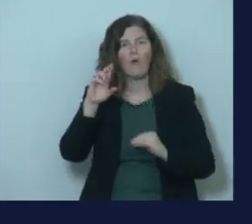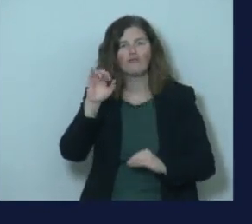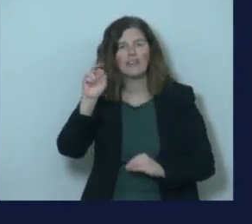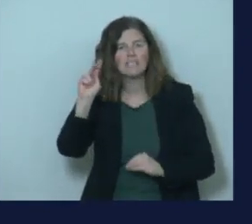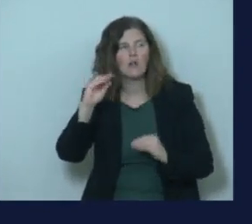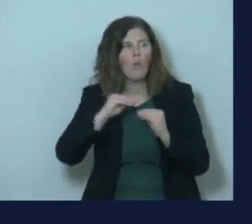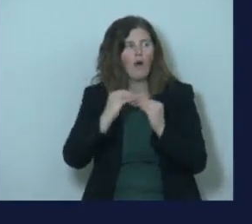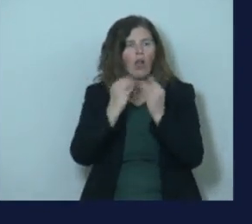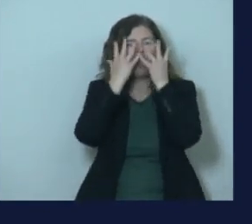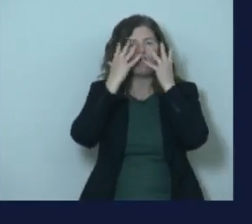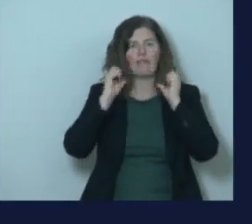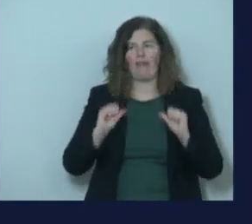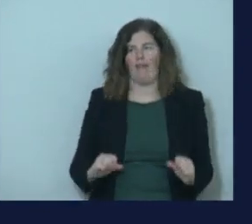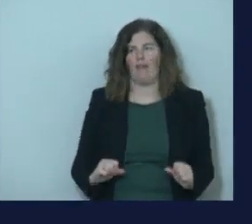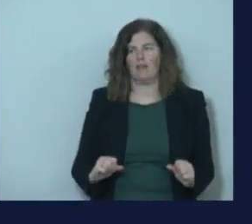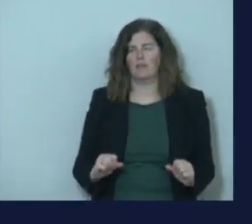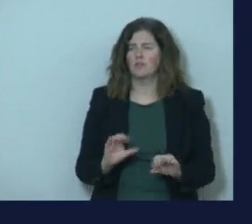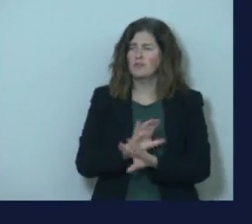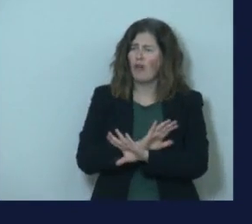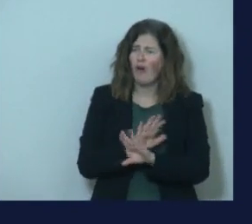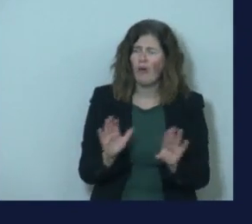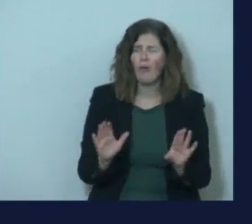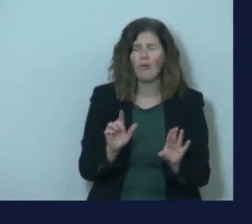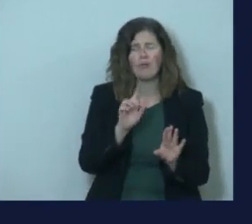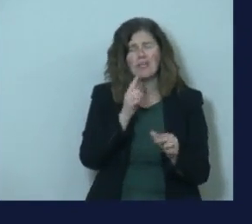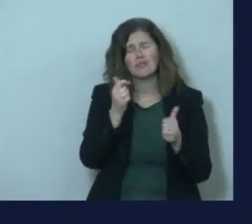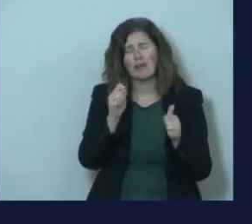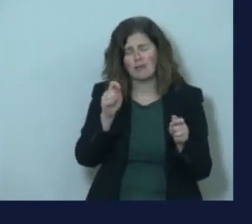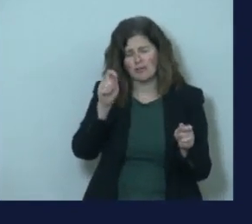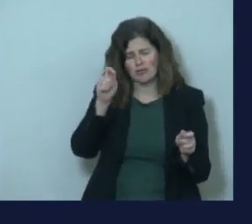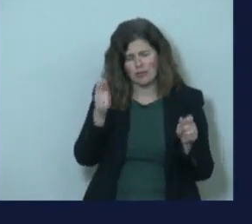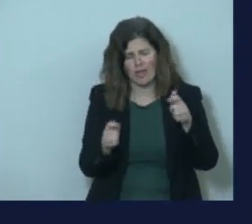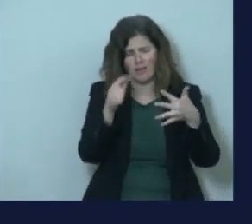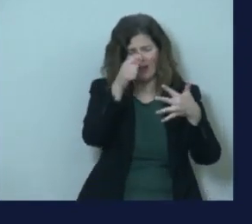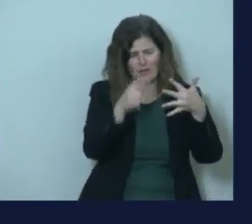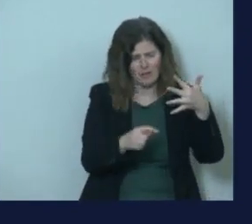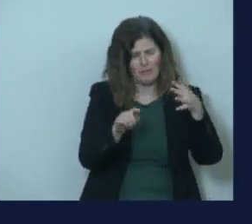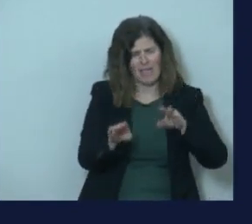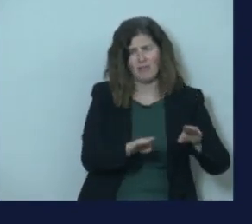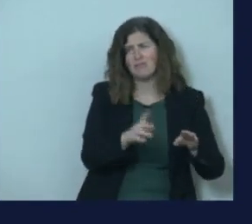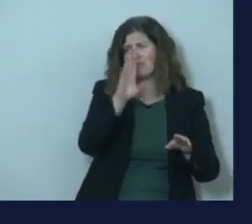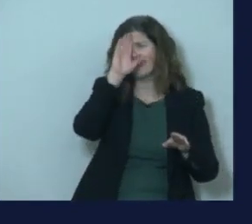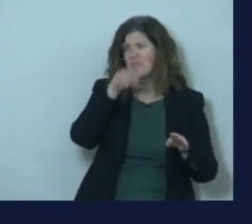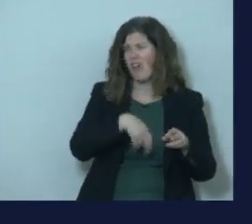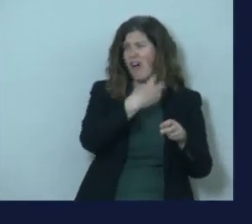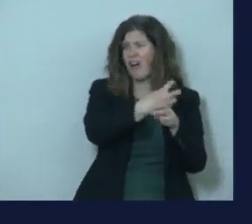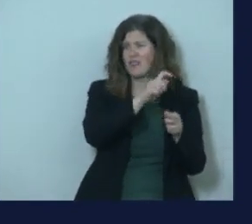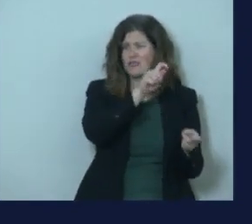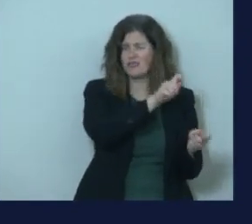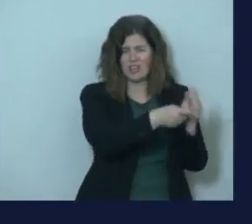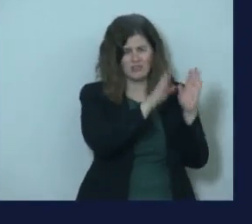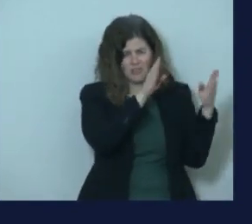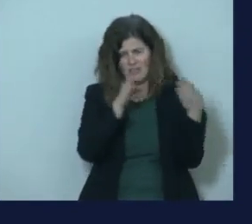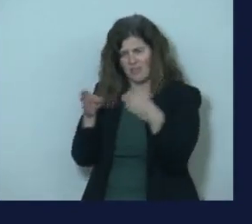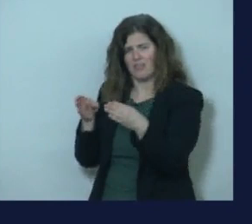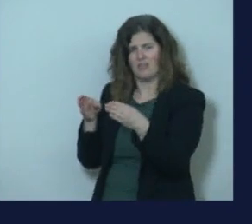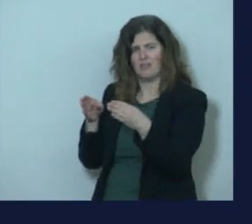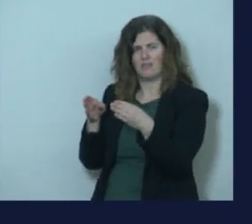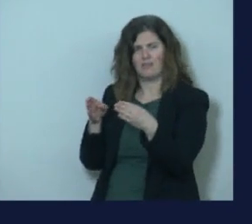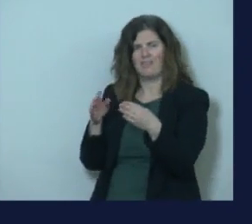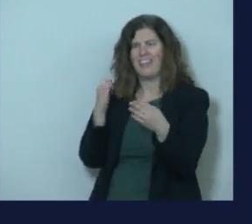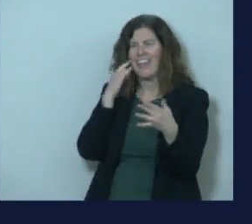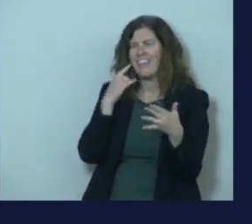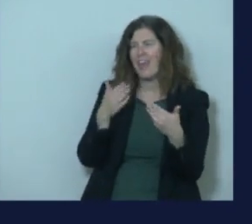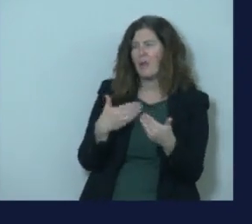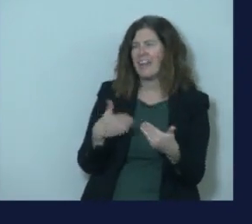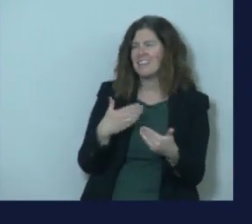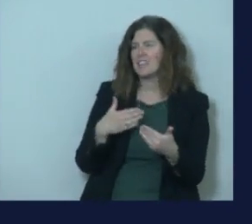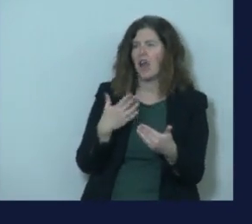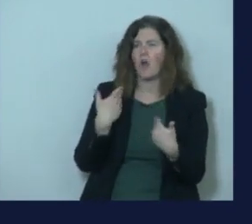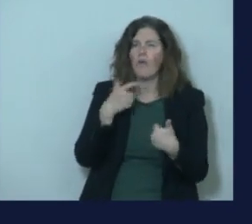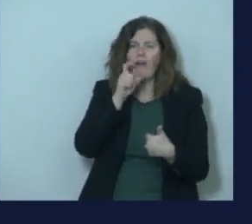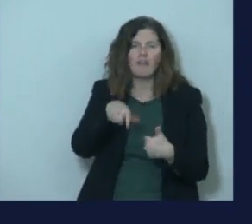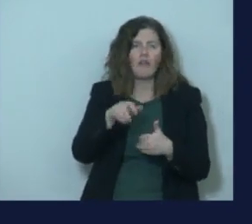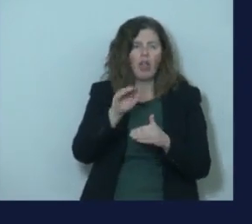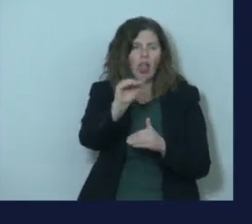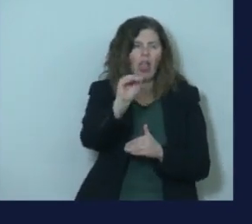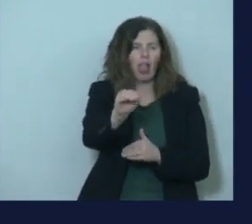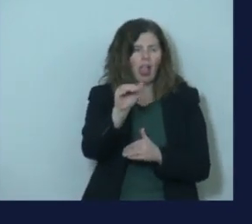EVERY TIME YOU ARE TOUCHING HER FACE COVERING AND TOUCHING YOUR FACE, YOU ARE CREATING RISK.